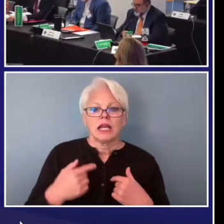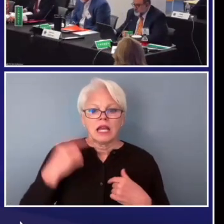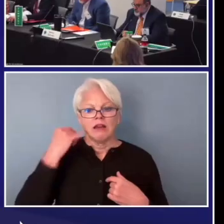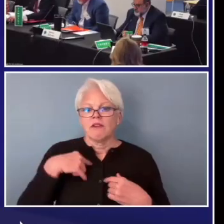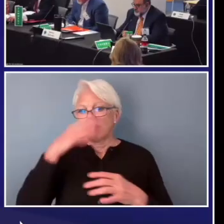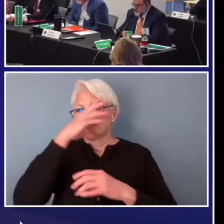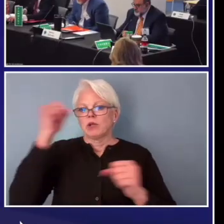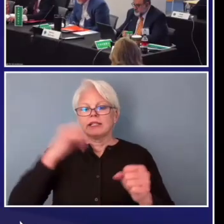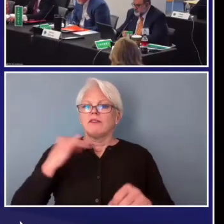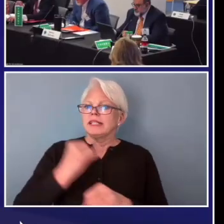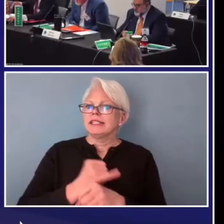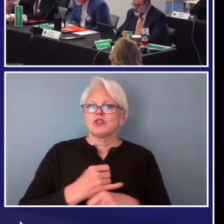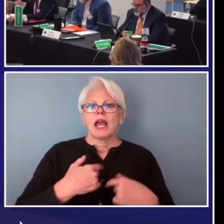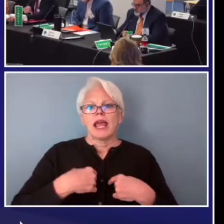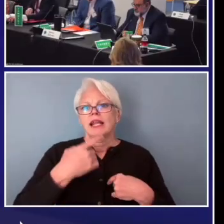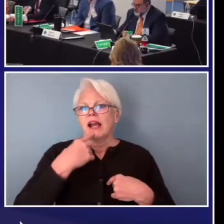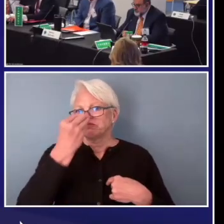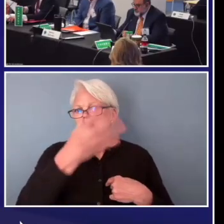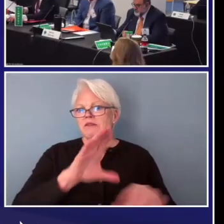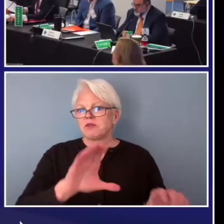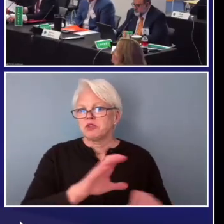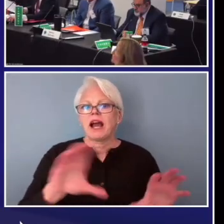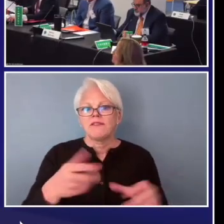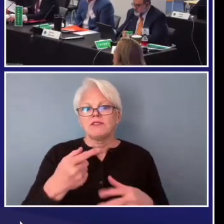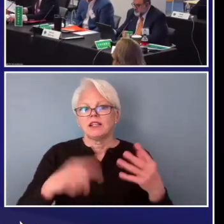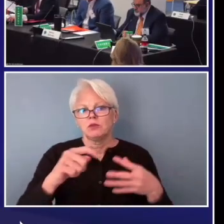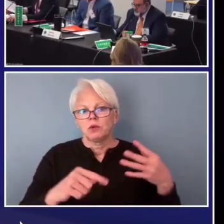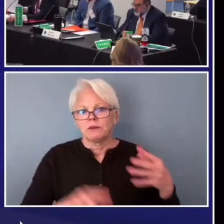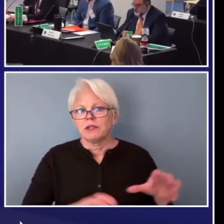I'm saying I'm going to do this. I've done the things that I have to do in Roman numerals one and two.